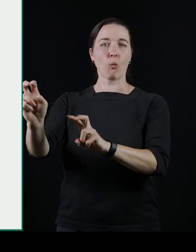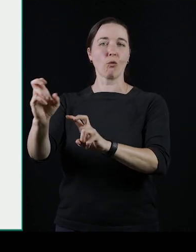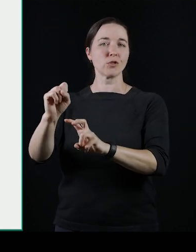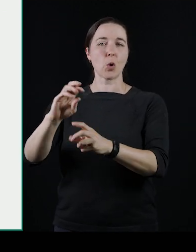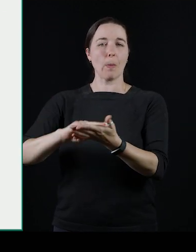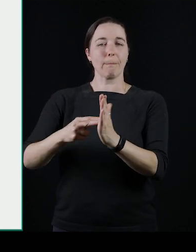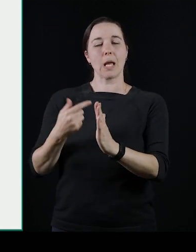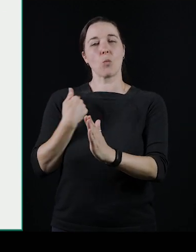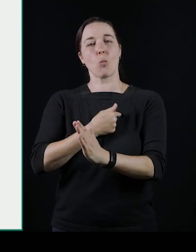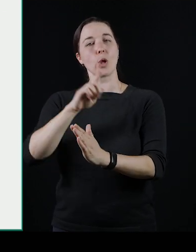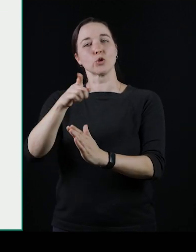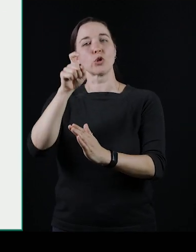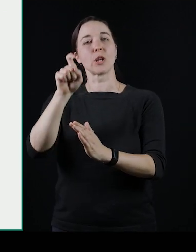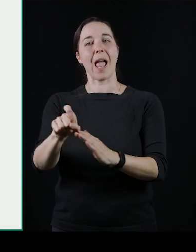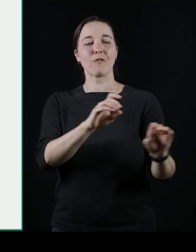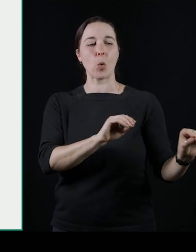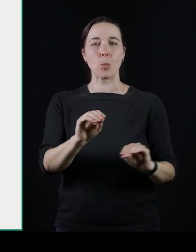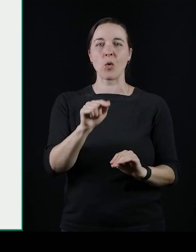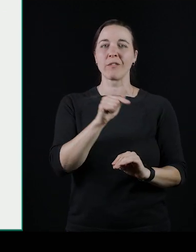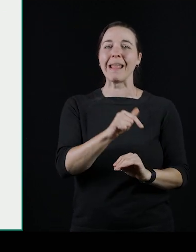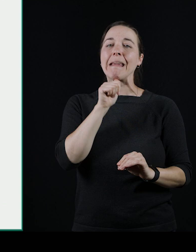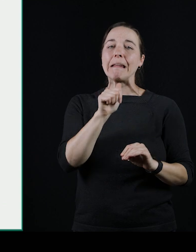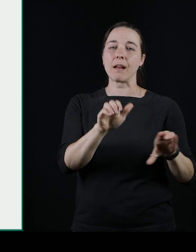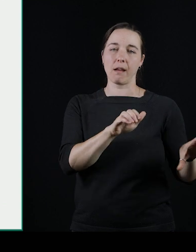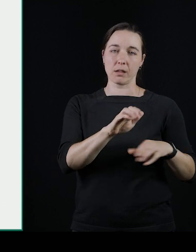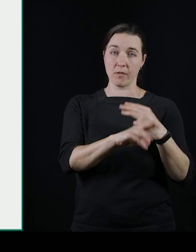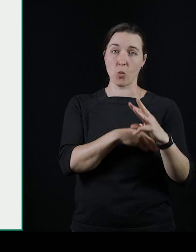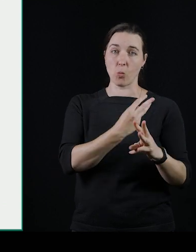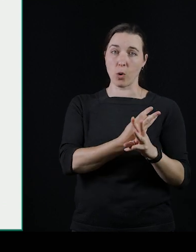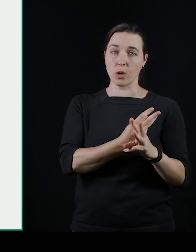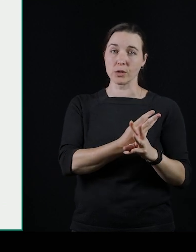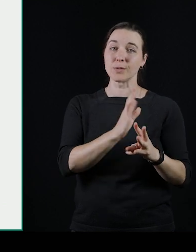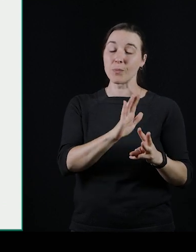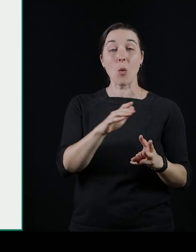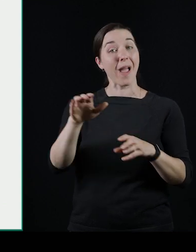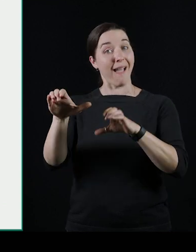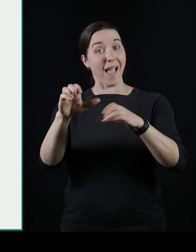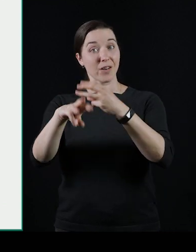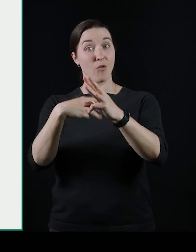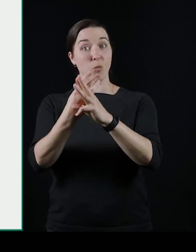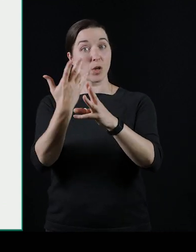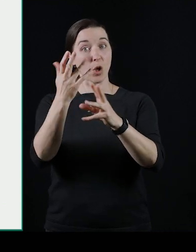and all we had to do was move inactive ones. So since the active ones were already moved